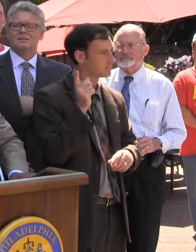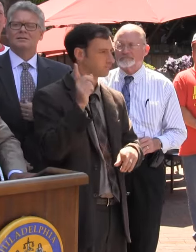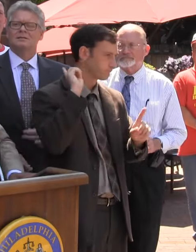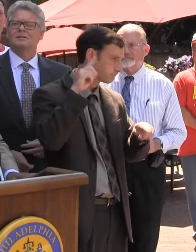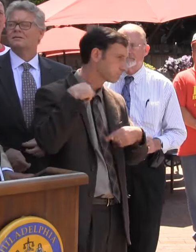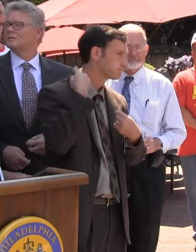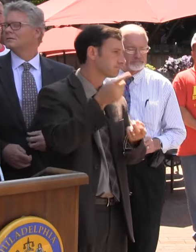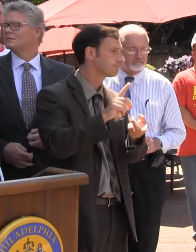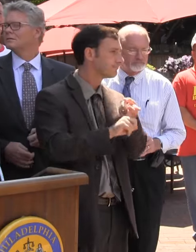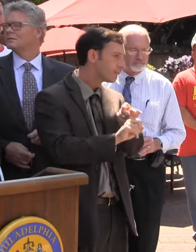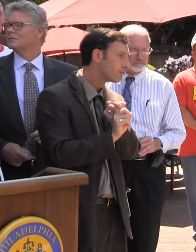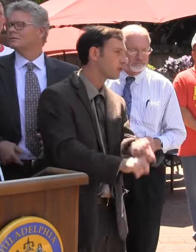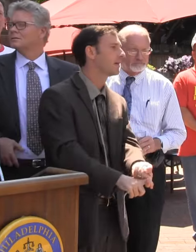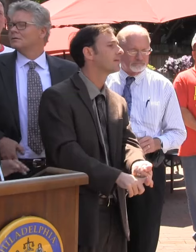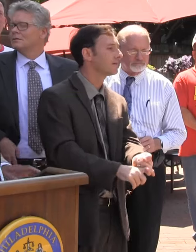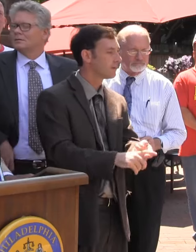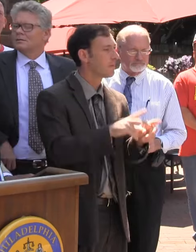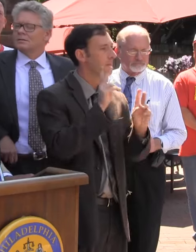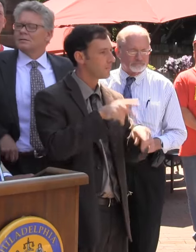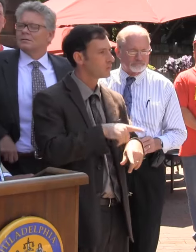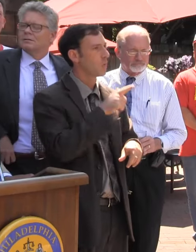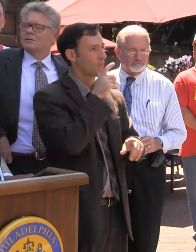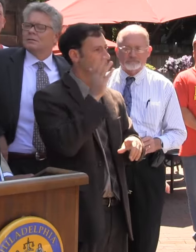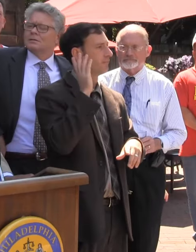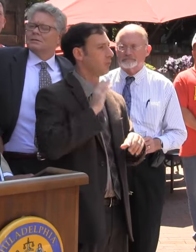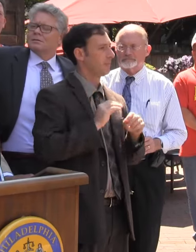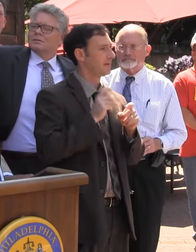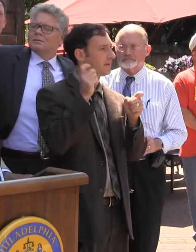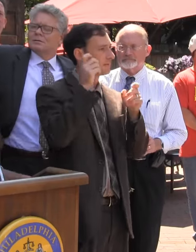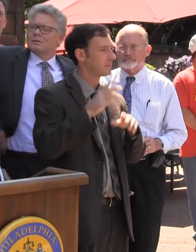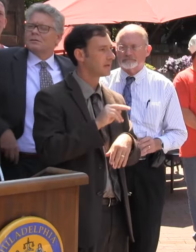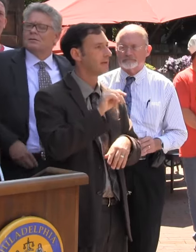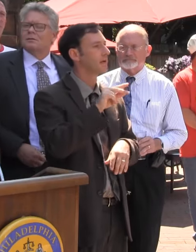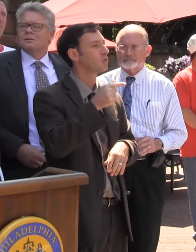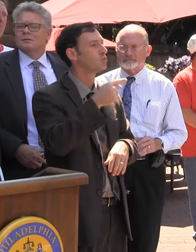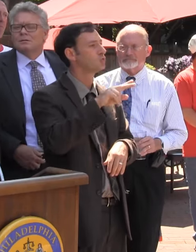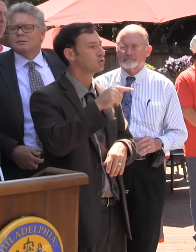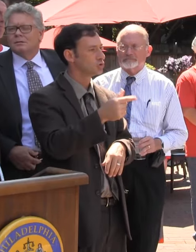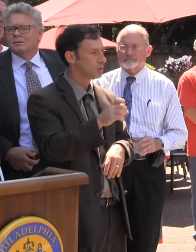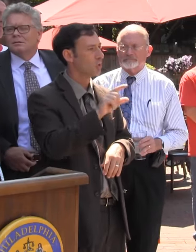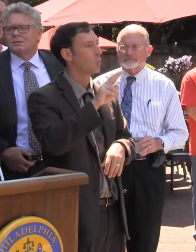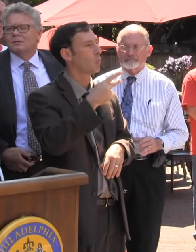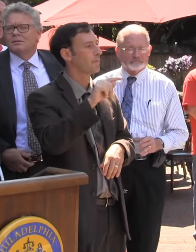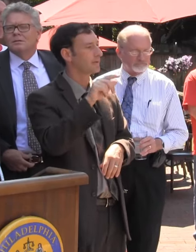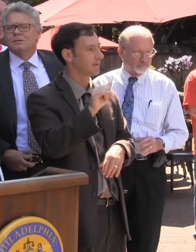and person who is formerly part of the administration, Anuj Gupta, who is now the executive director